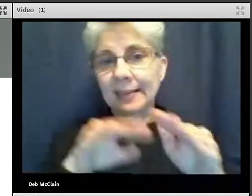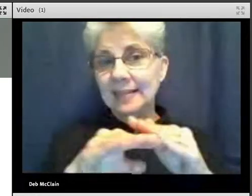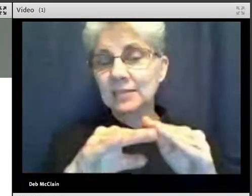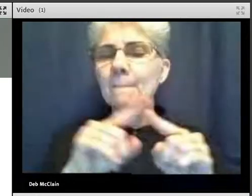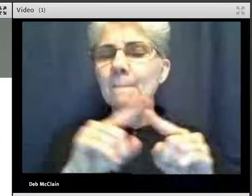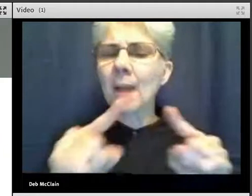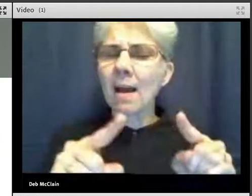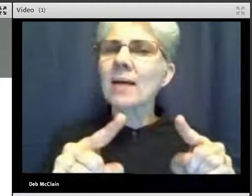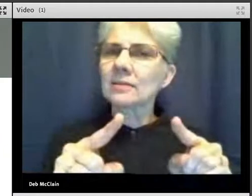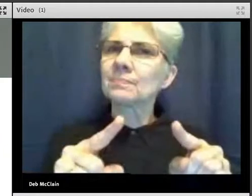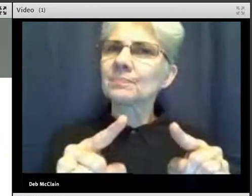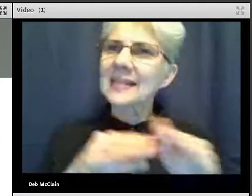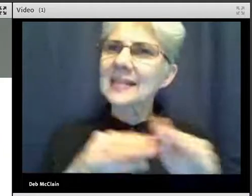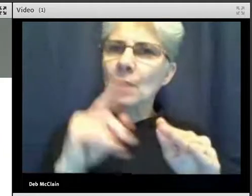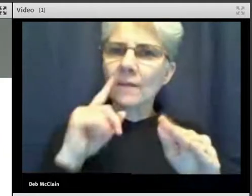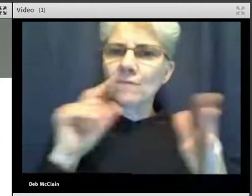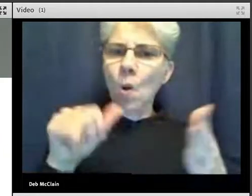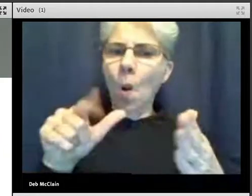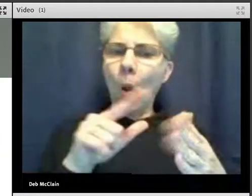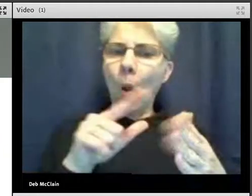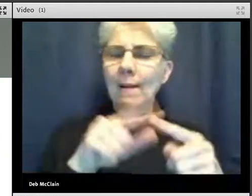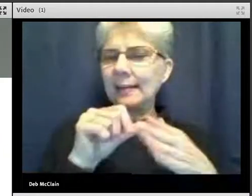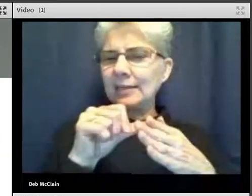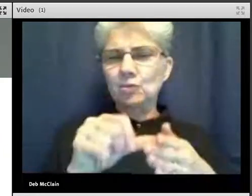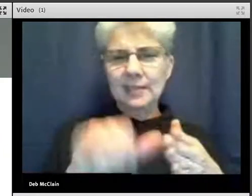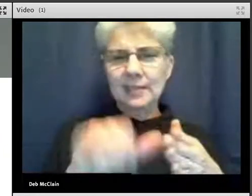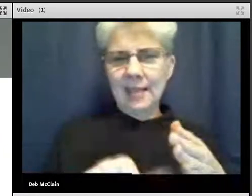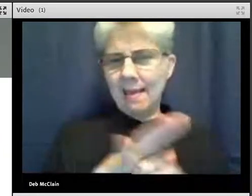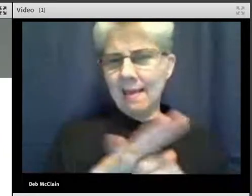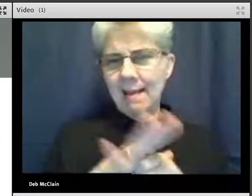It's not just about accessibility, it's about accessibility for all.